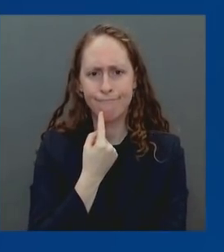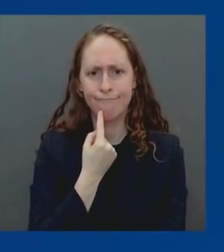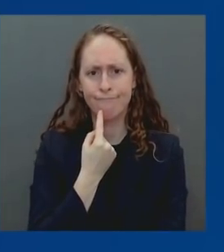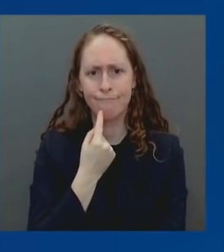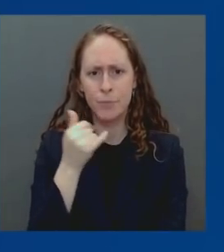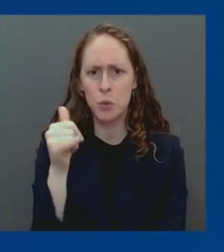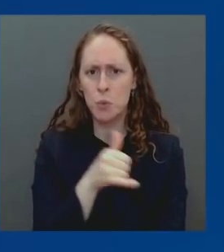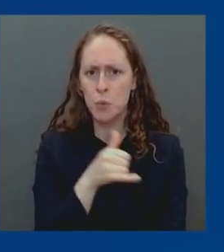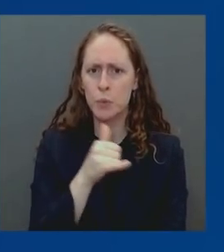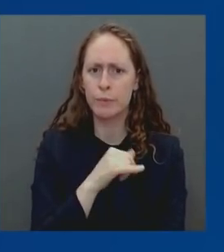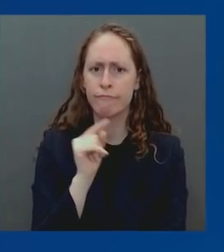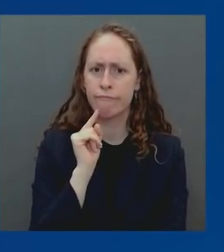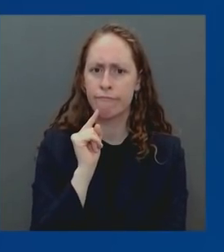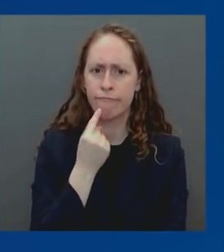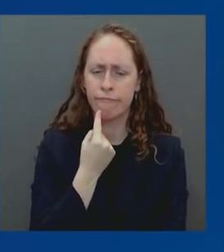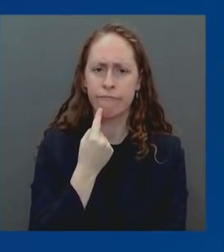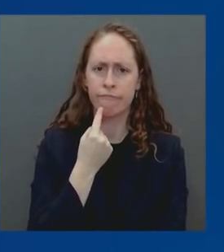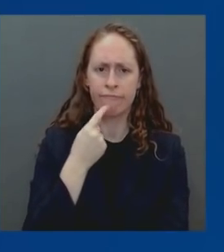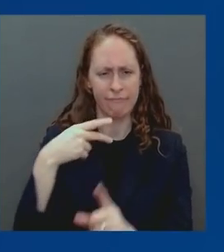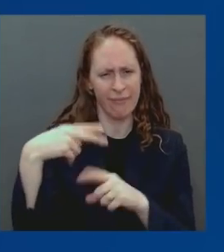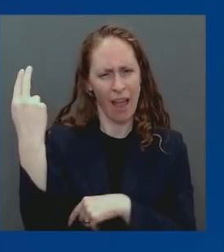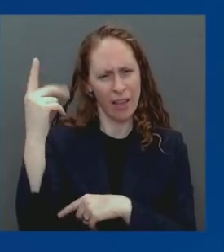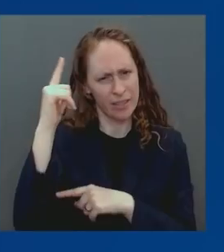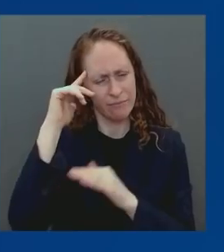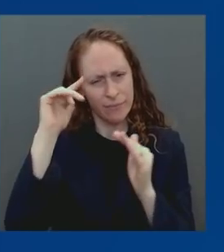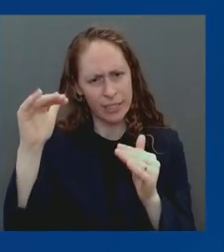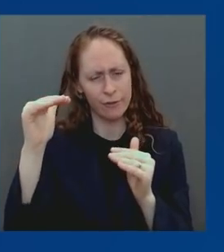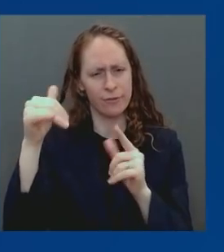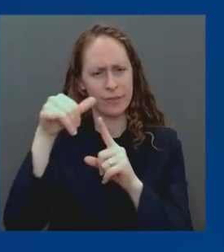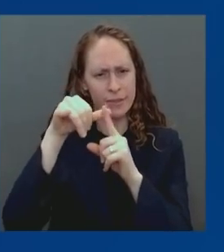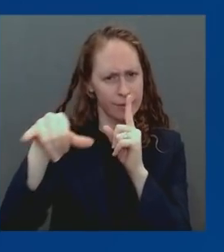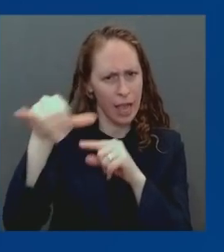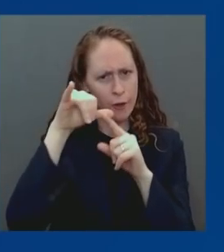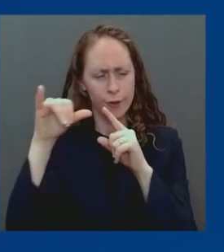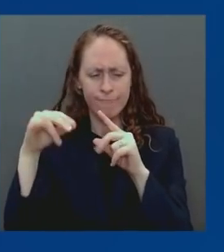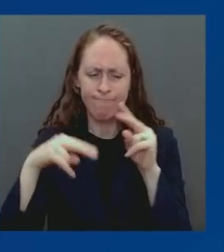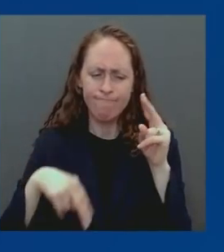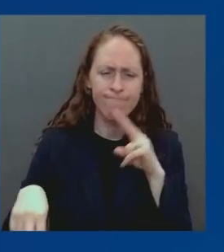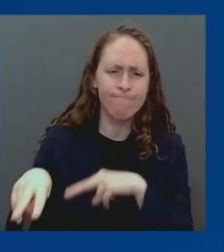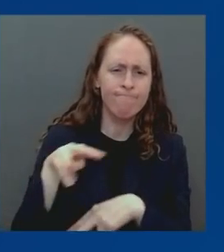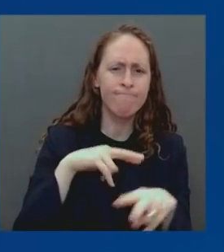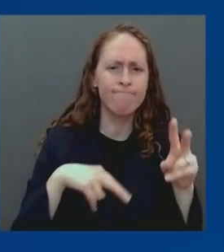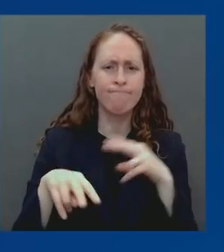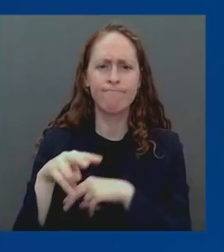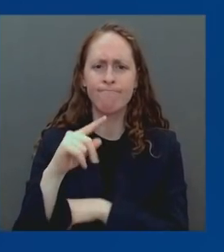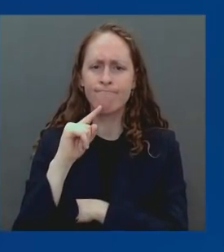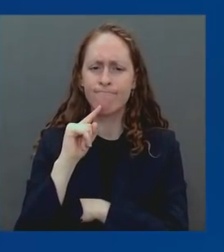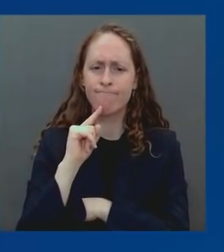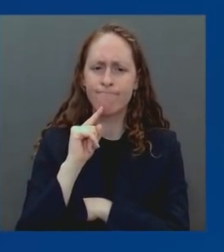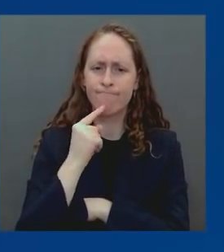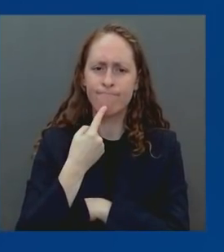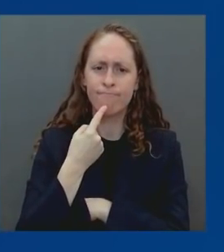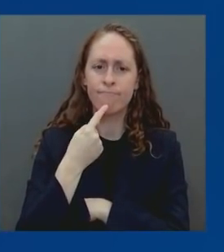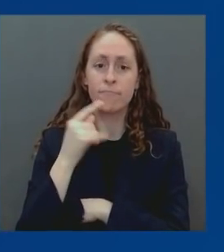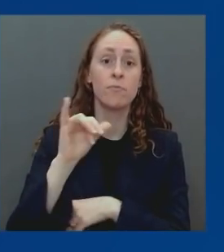we will work closely with our trusted community partners to ensure that families have accurate science-based information about the vaccine